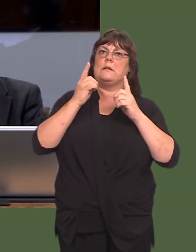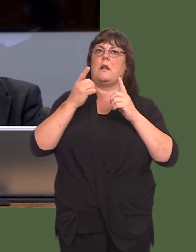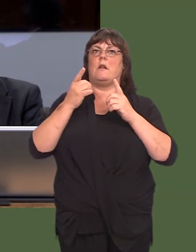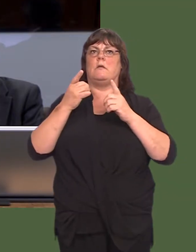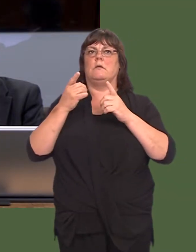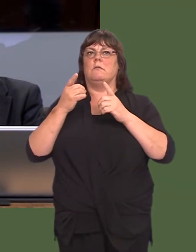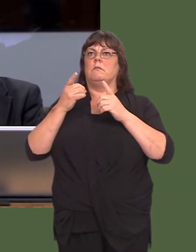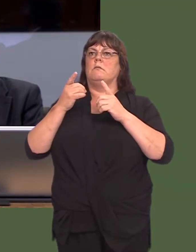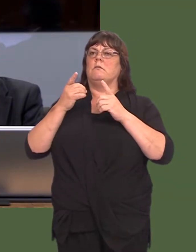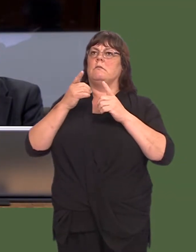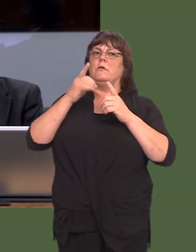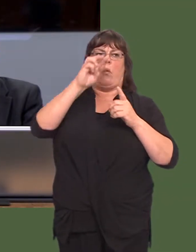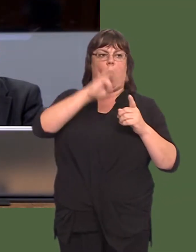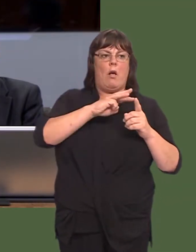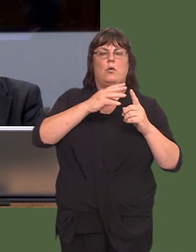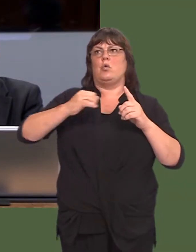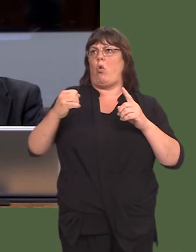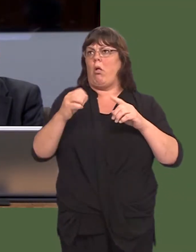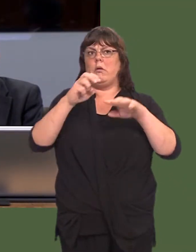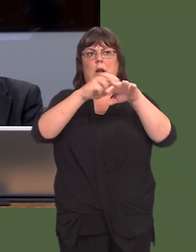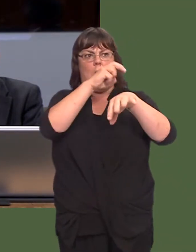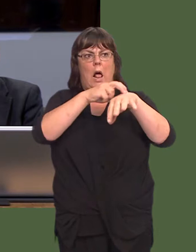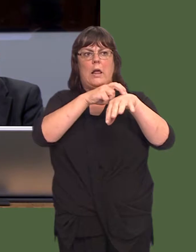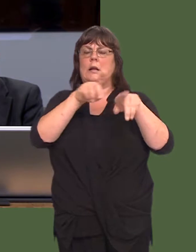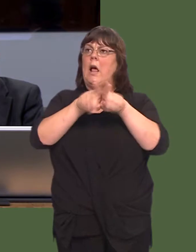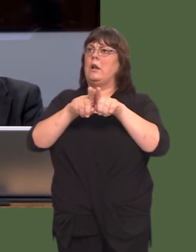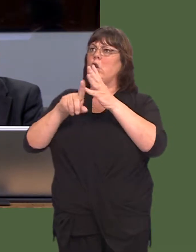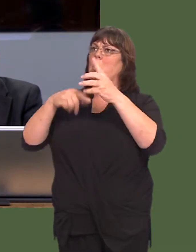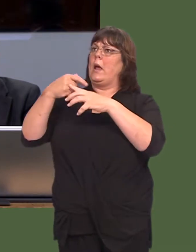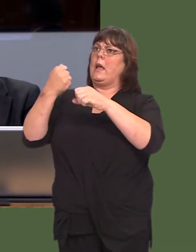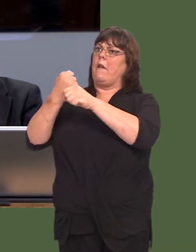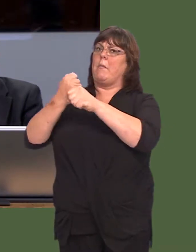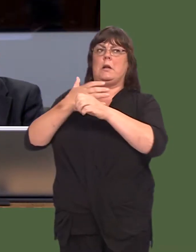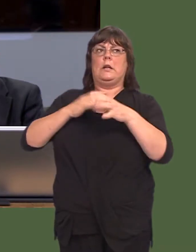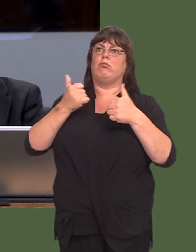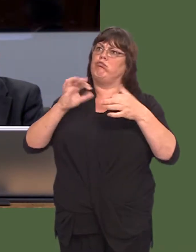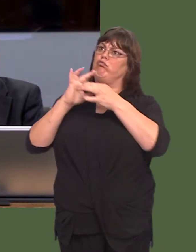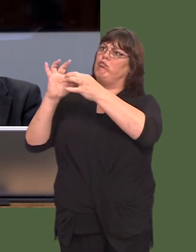the Prime Minister is a very important relationship, and, indeed, inter-governmental relationship as well.